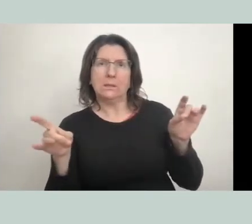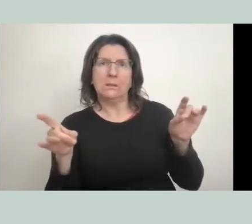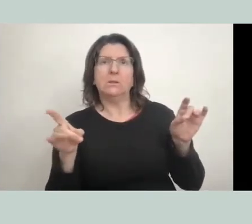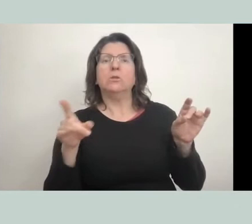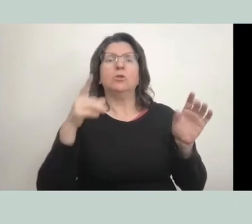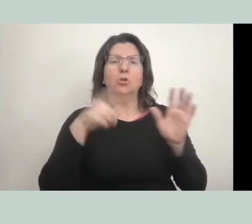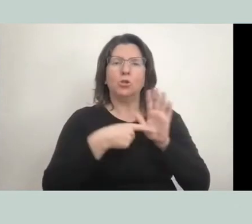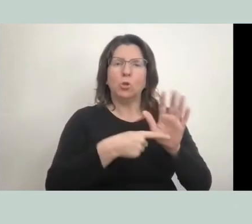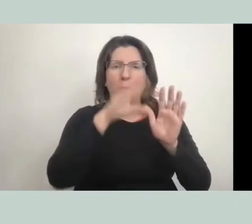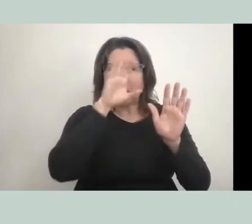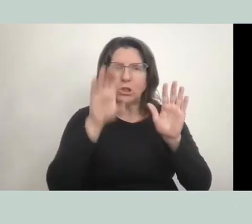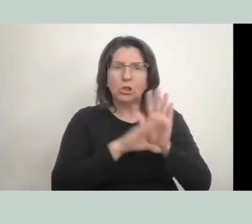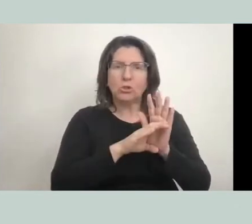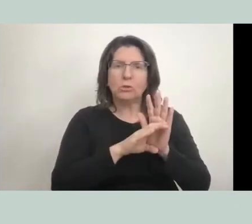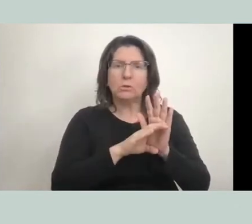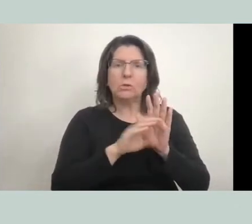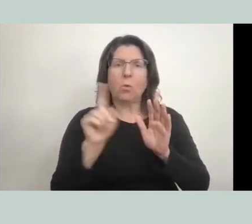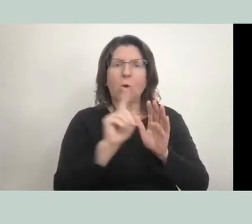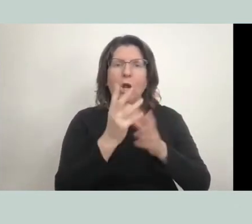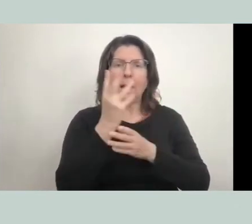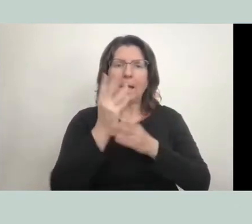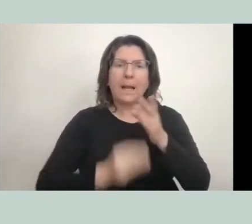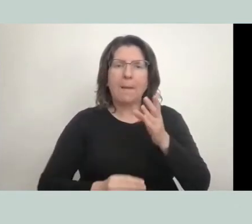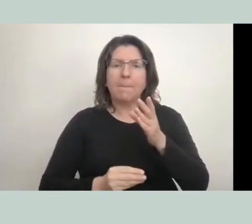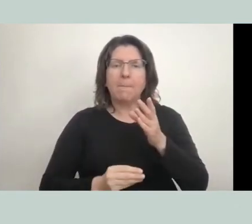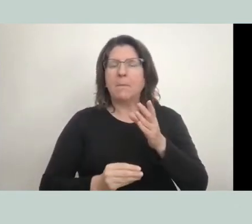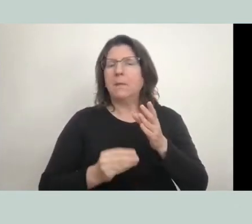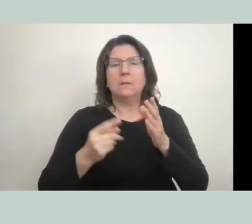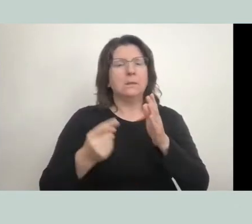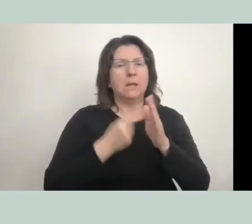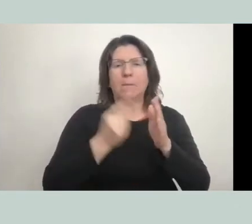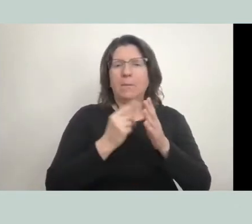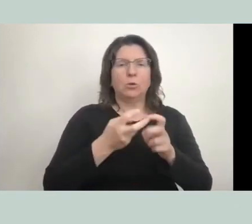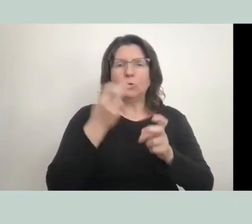Instead of blanks in this form, I am incorporating graphics to fill in the gaps.